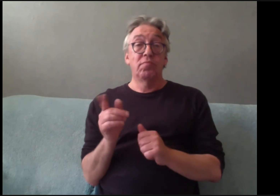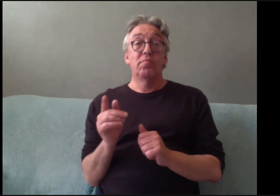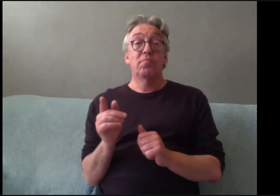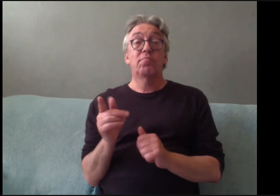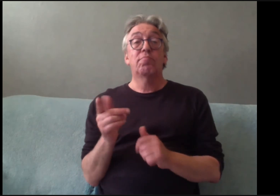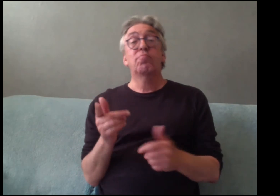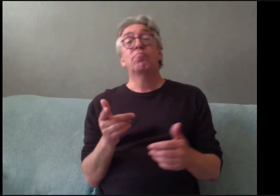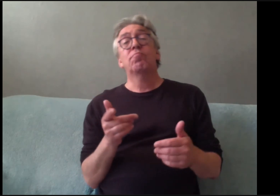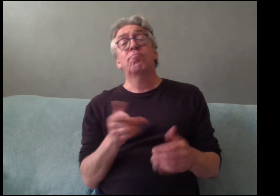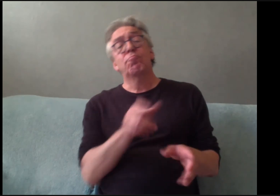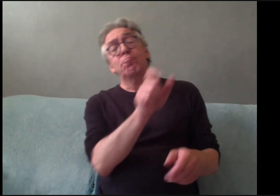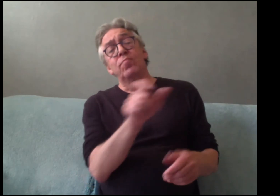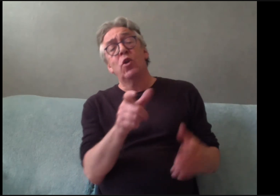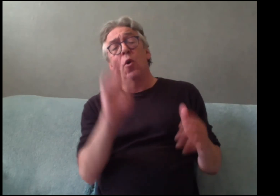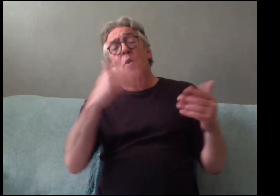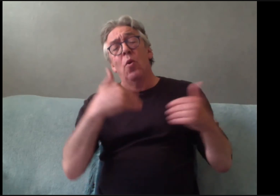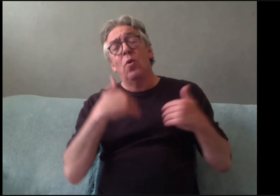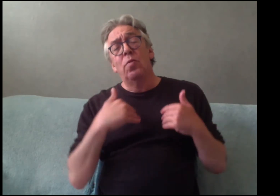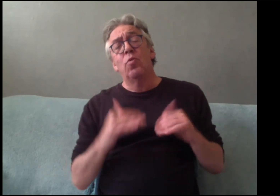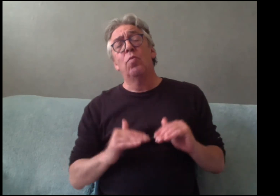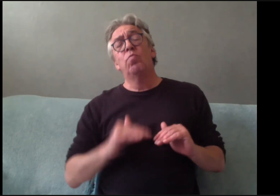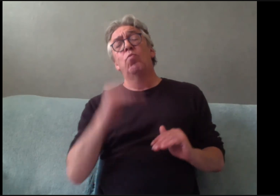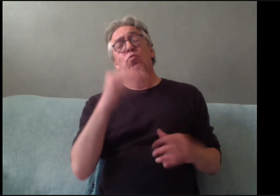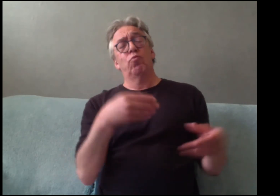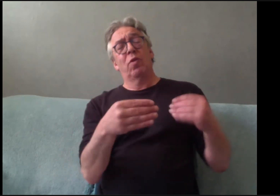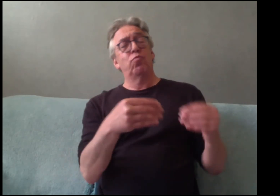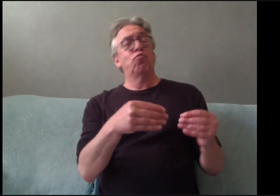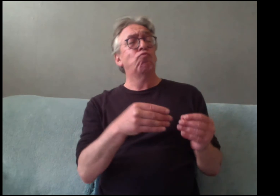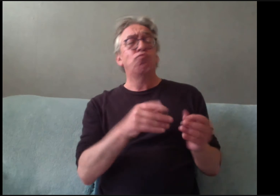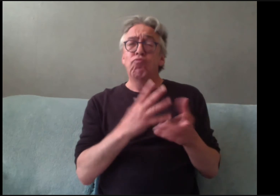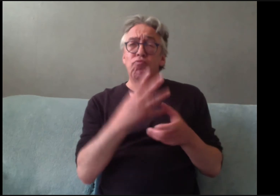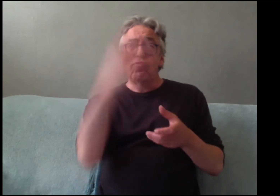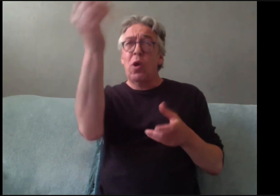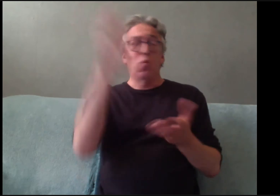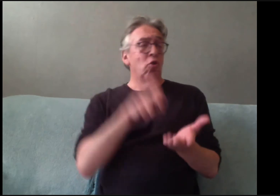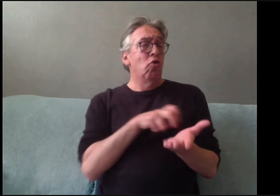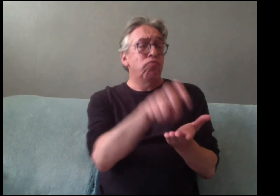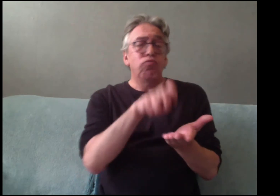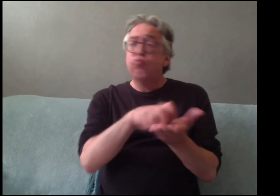to be able to go outside and go on outings, as it has been mentioned